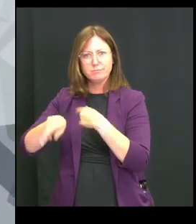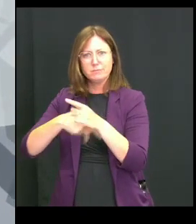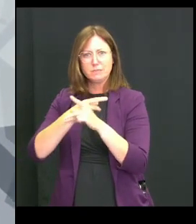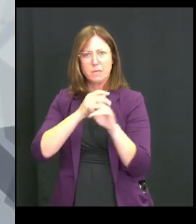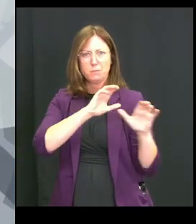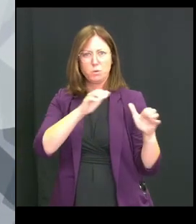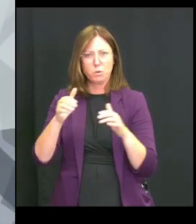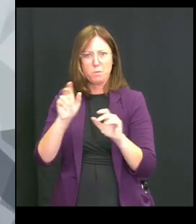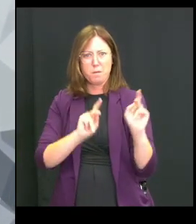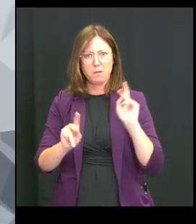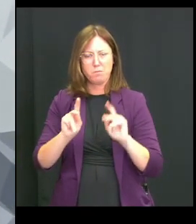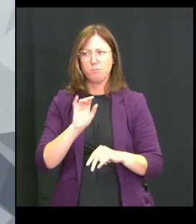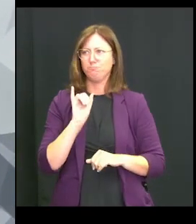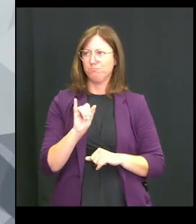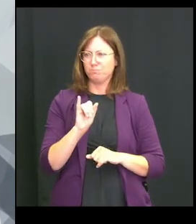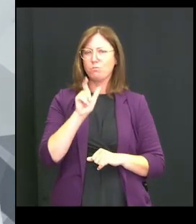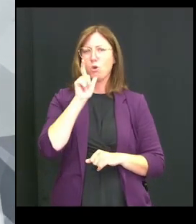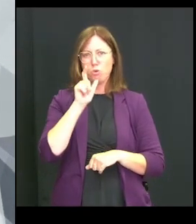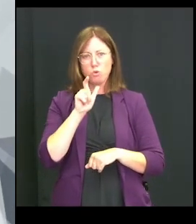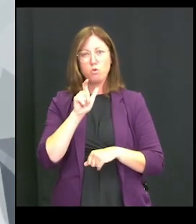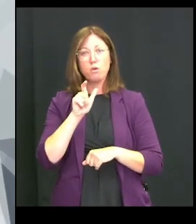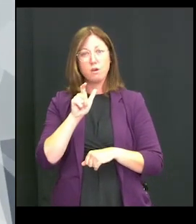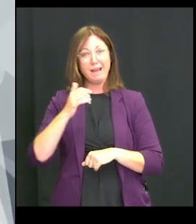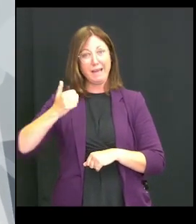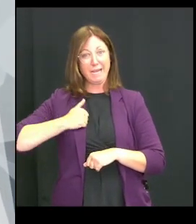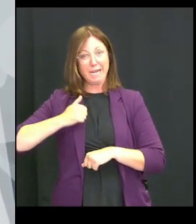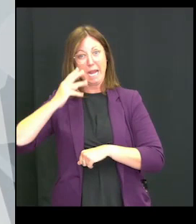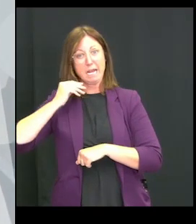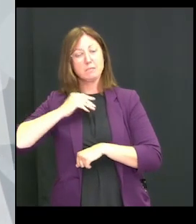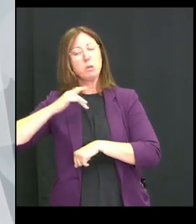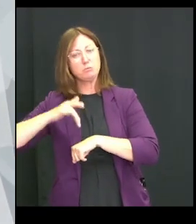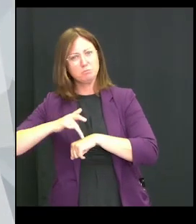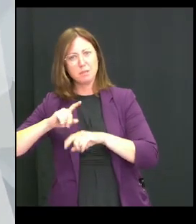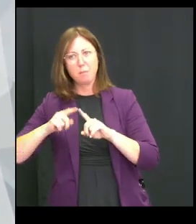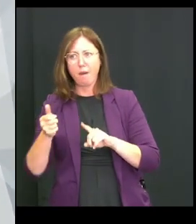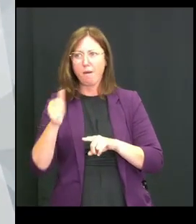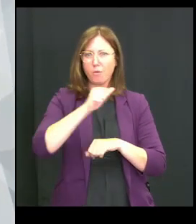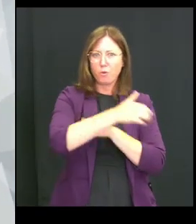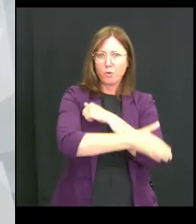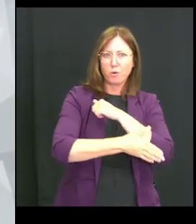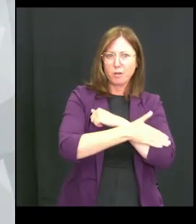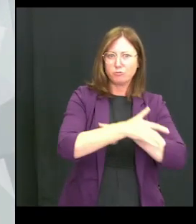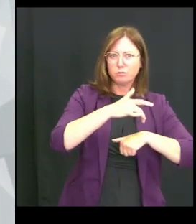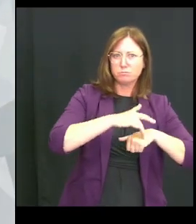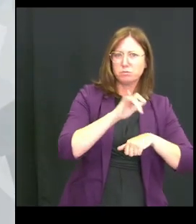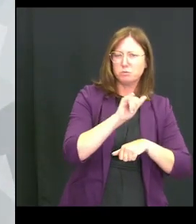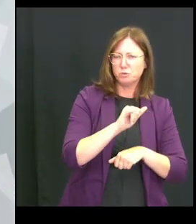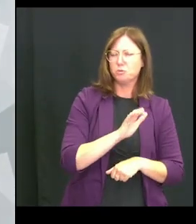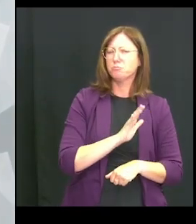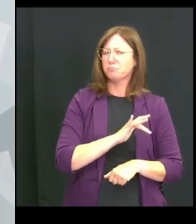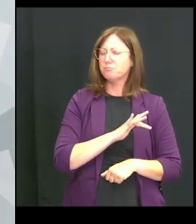It's people who have experiences elsewhere that can also help us. Eric, did you want to jump in there?